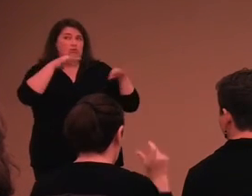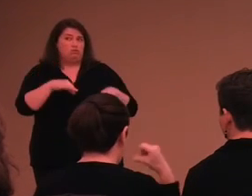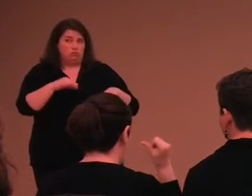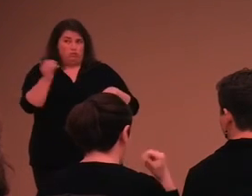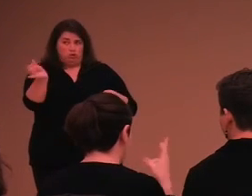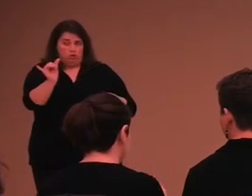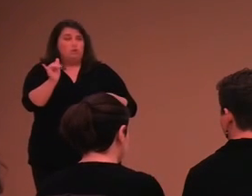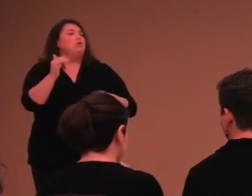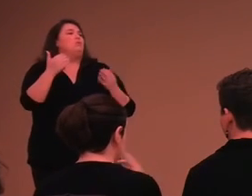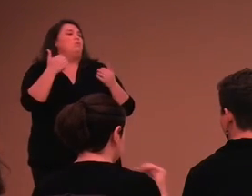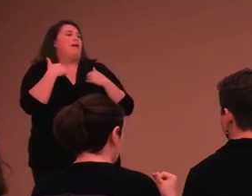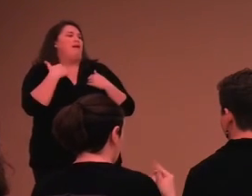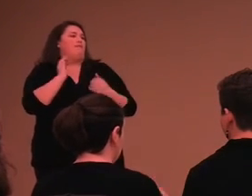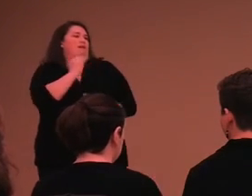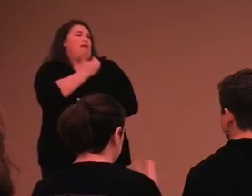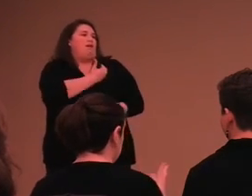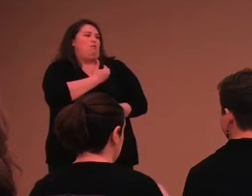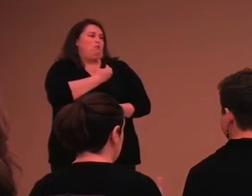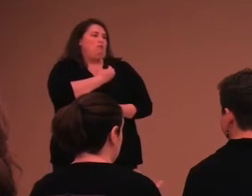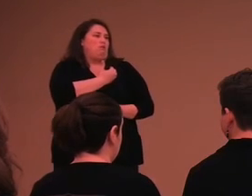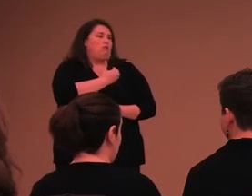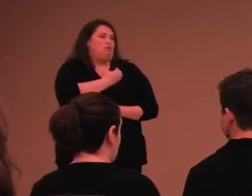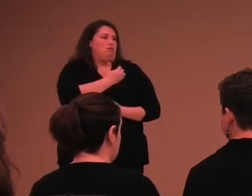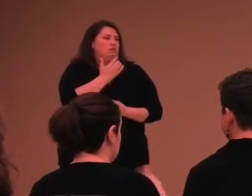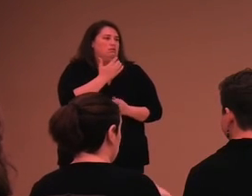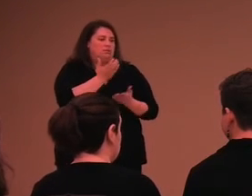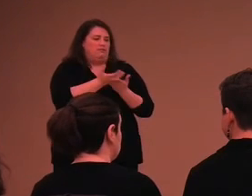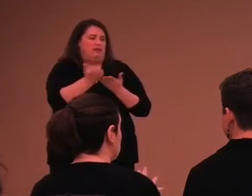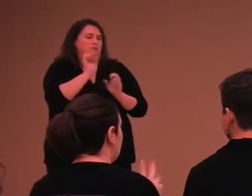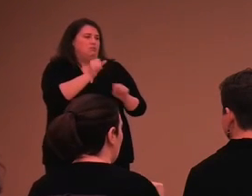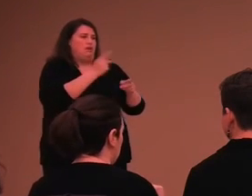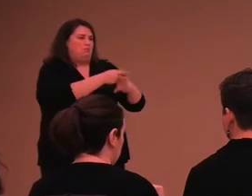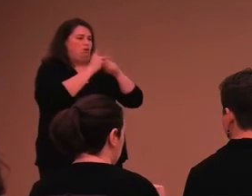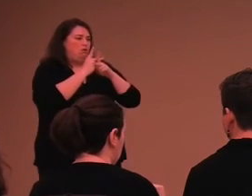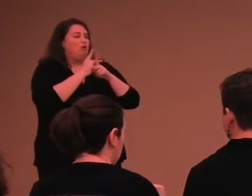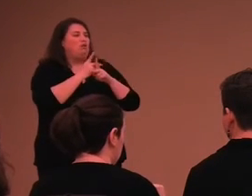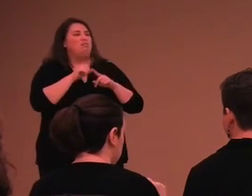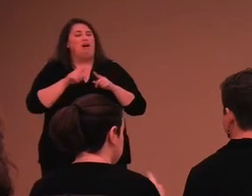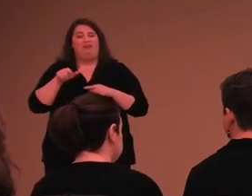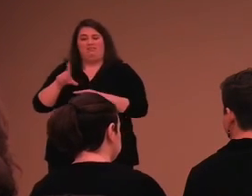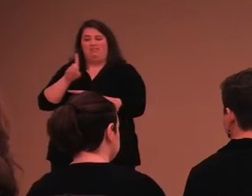We have our own devices that someone can check out, but also as they just said with the disability community